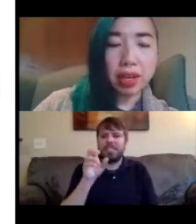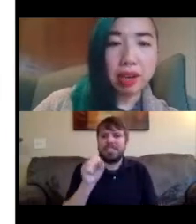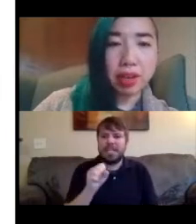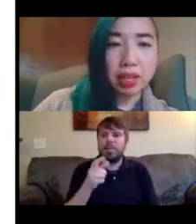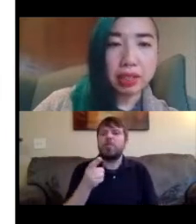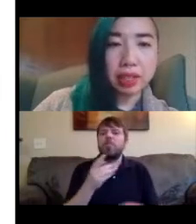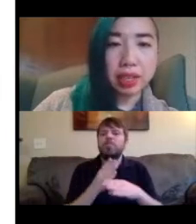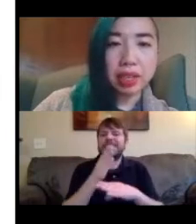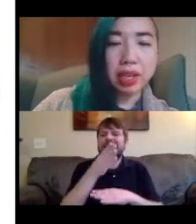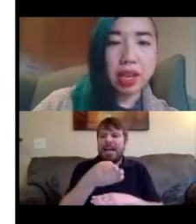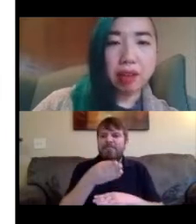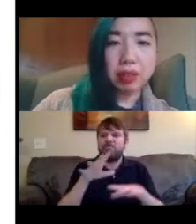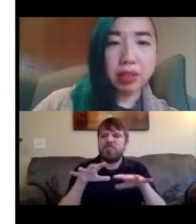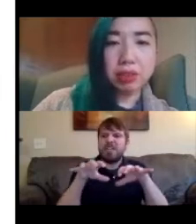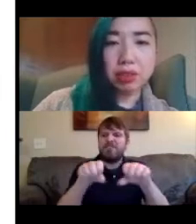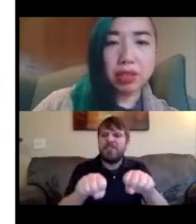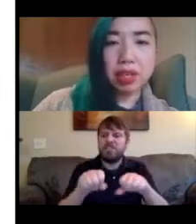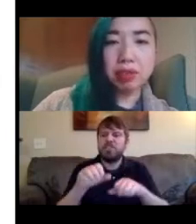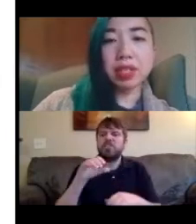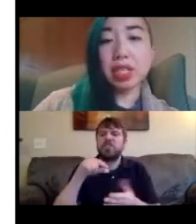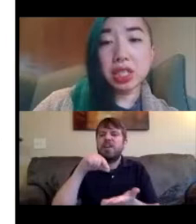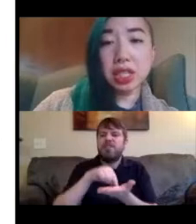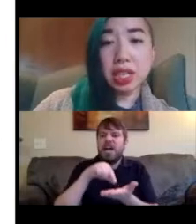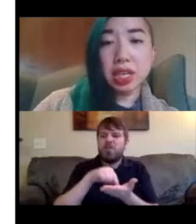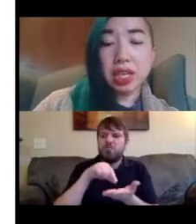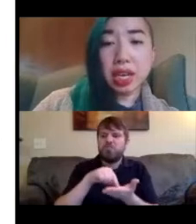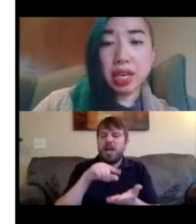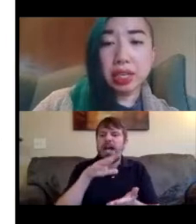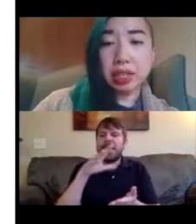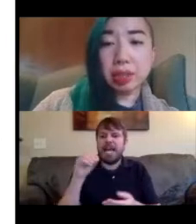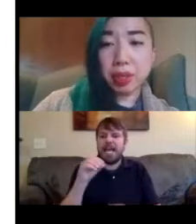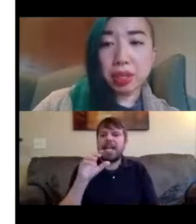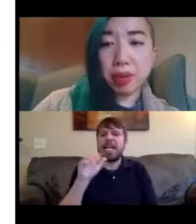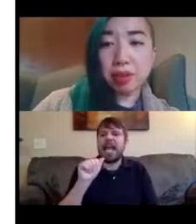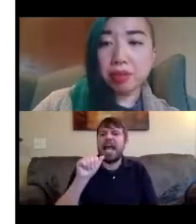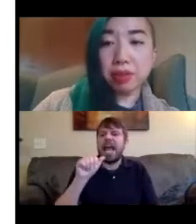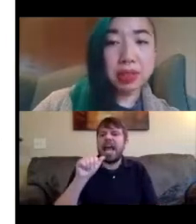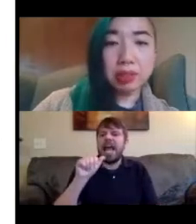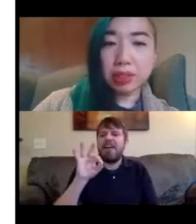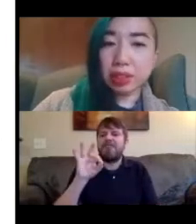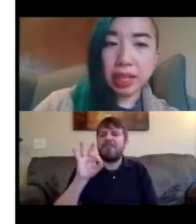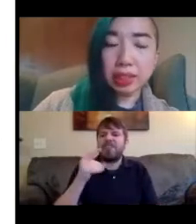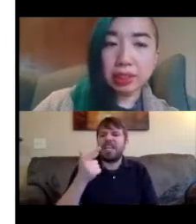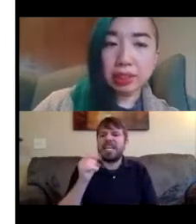Afghanistan, after 'extraordinary rendition' and disappeared men flown to secret sites